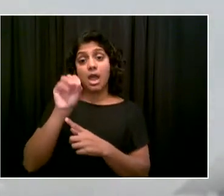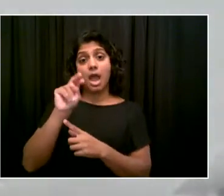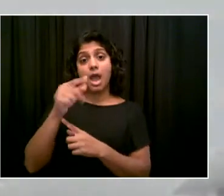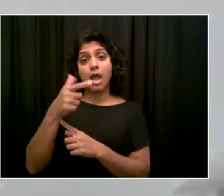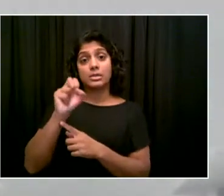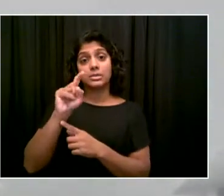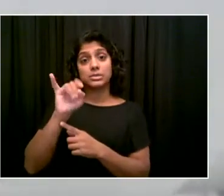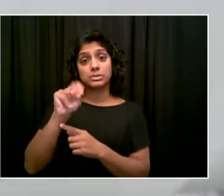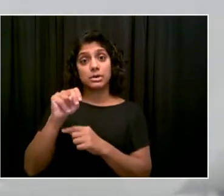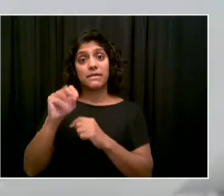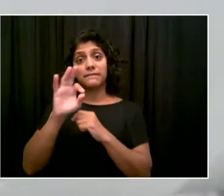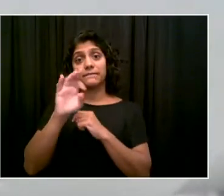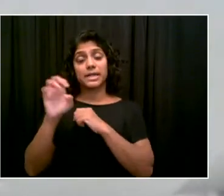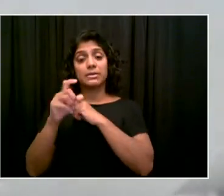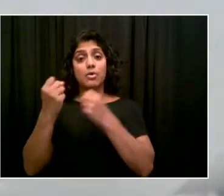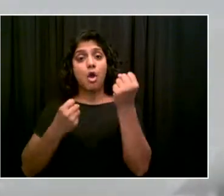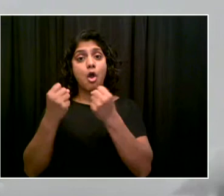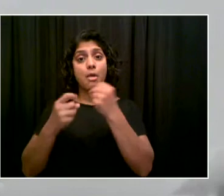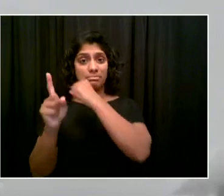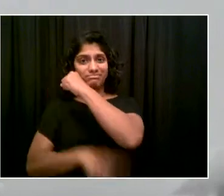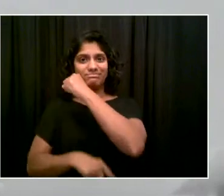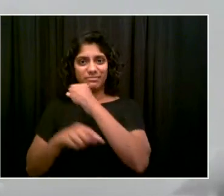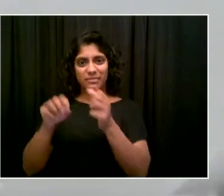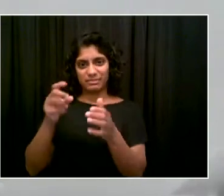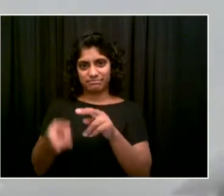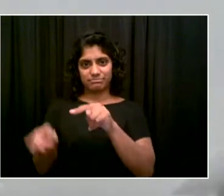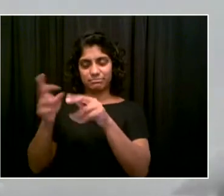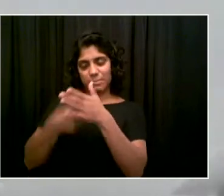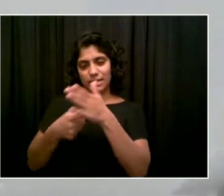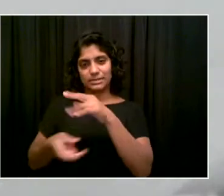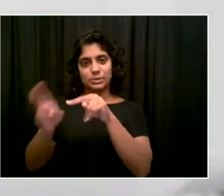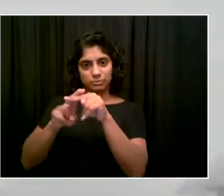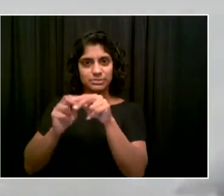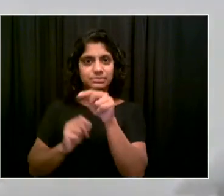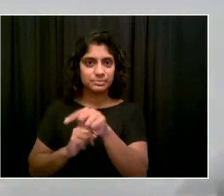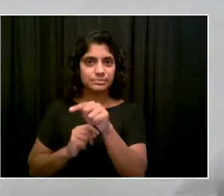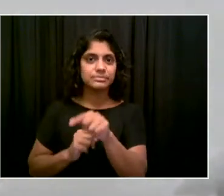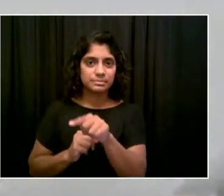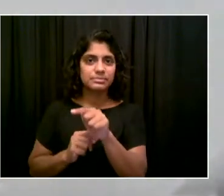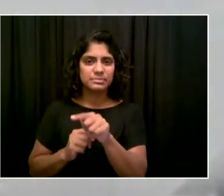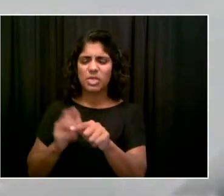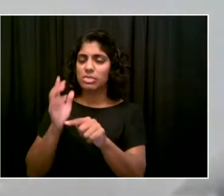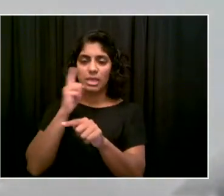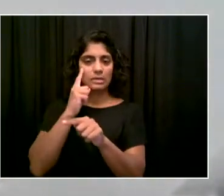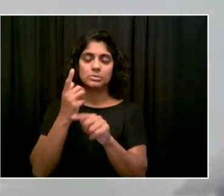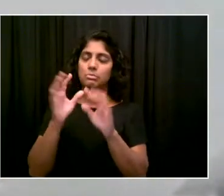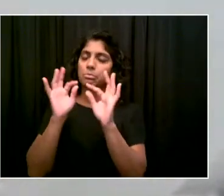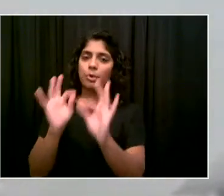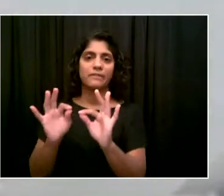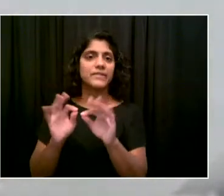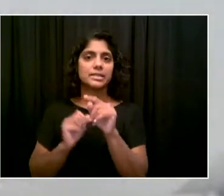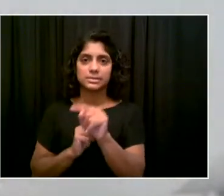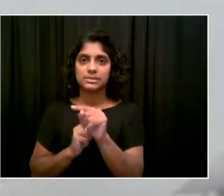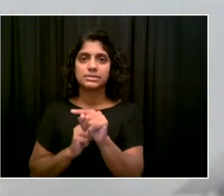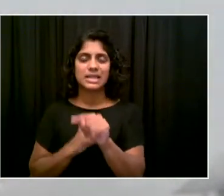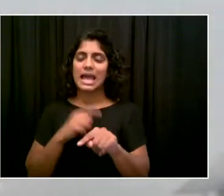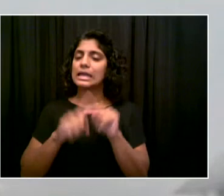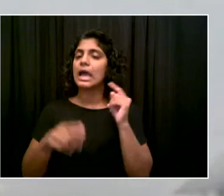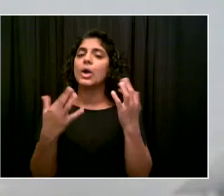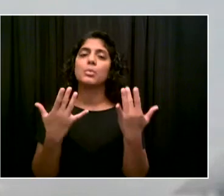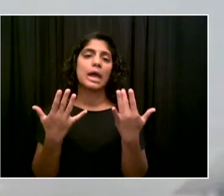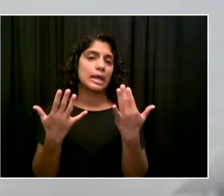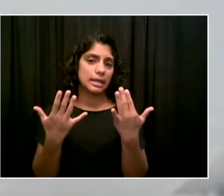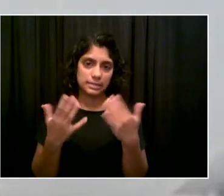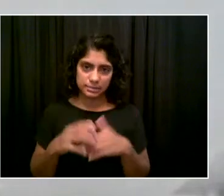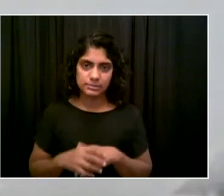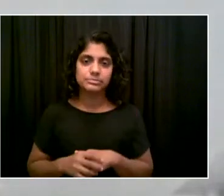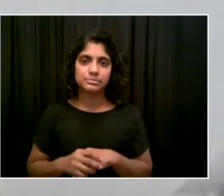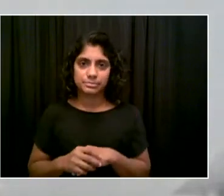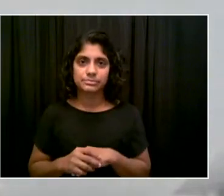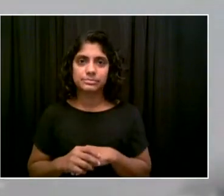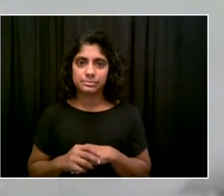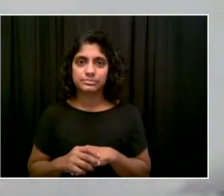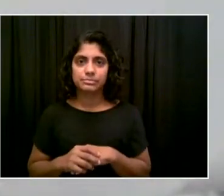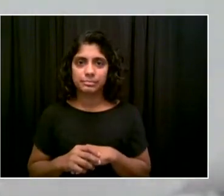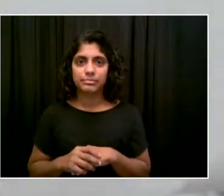PROGRAM AS SOON